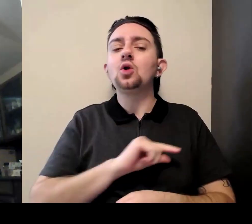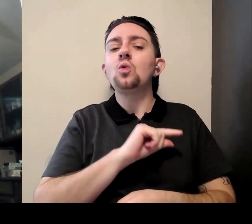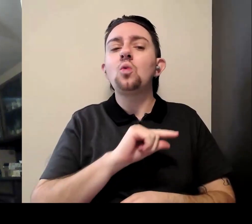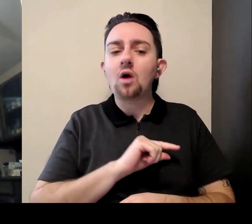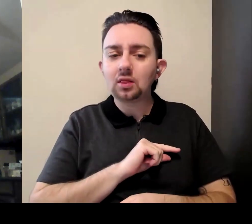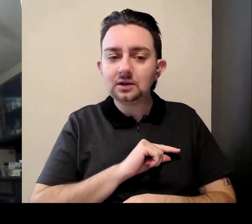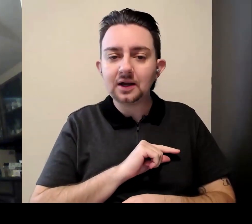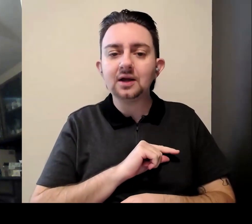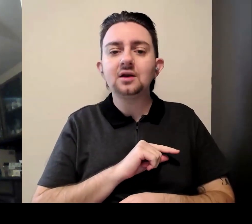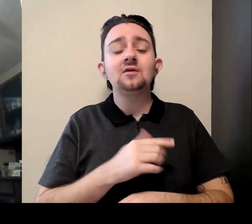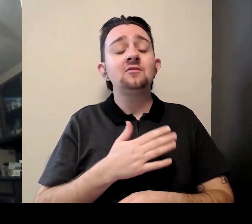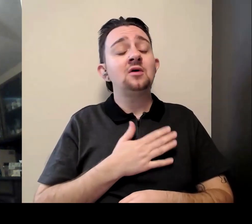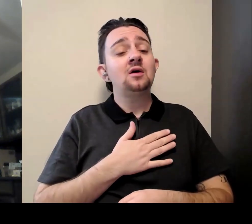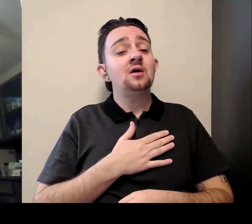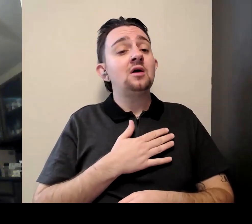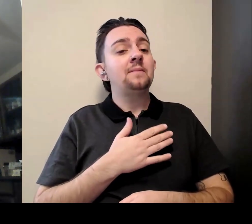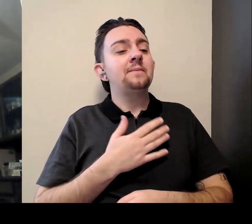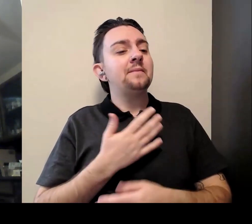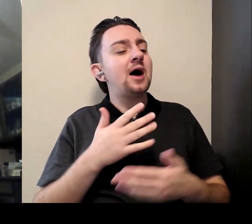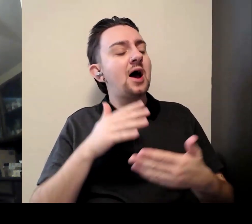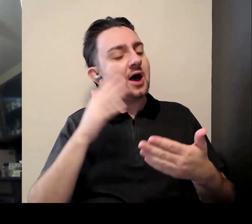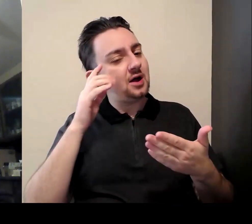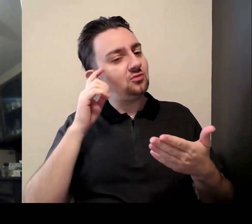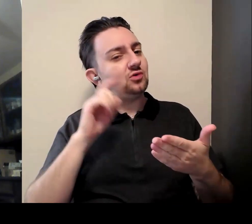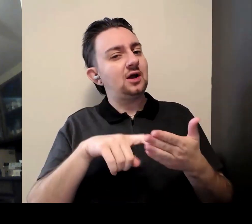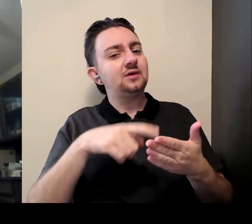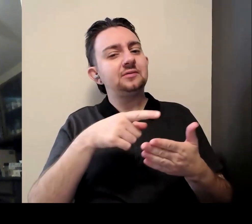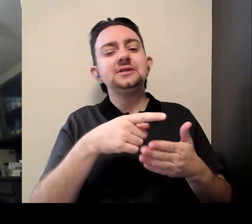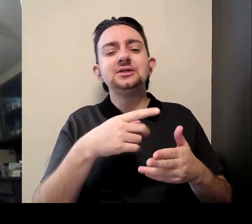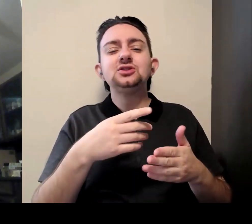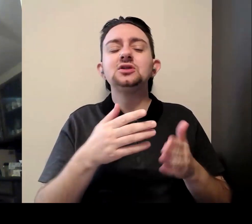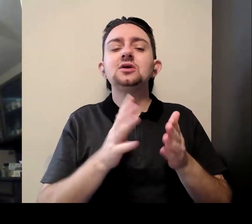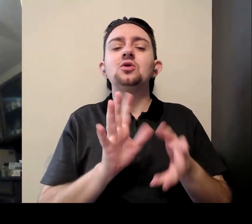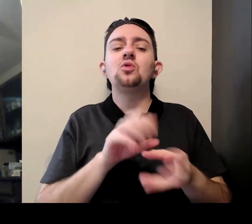Sattler's book, Assessment of Children in the second volume.